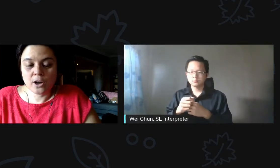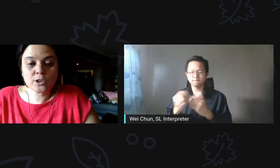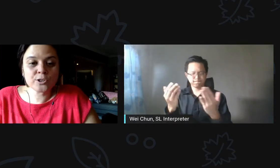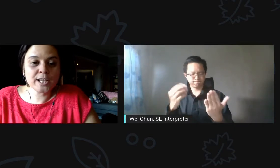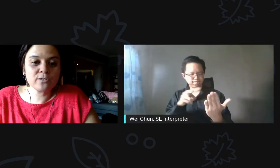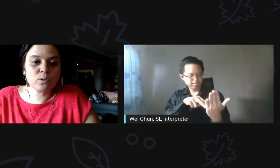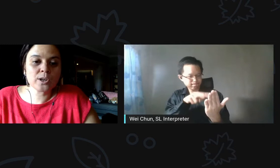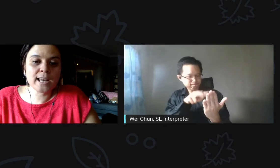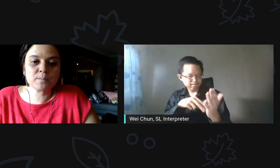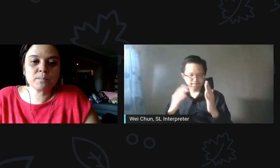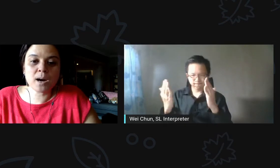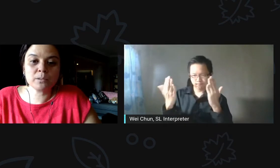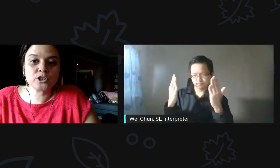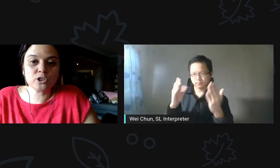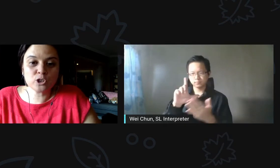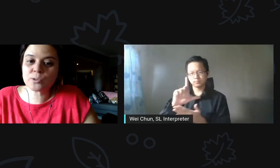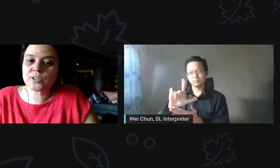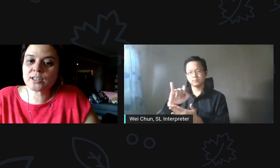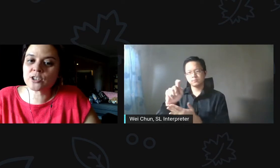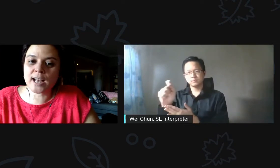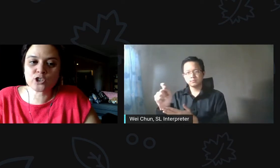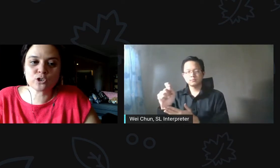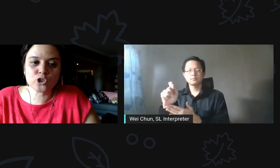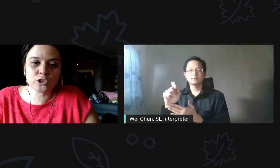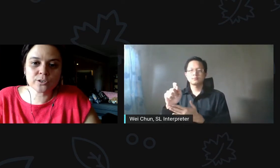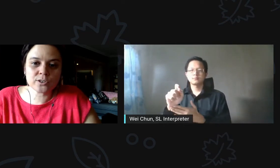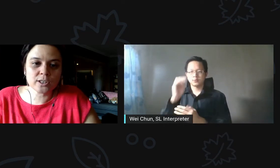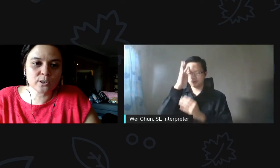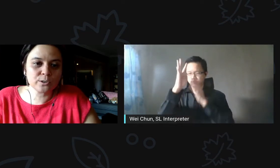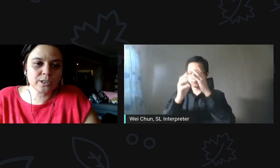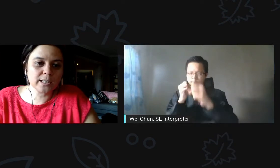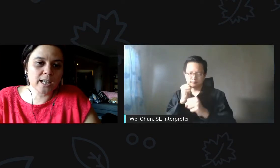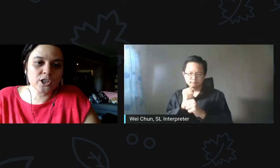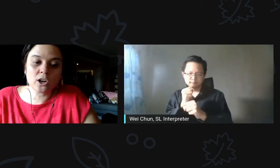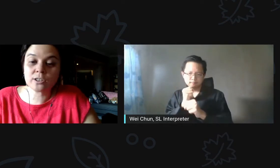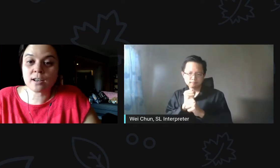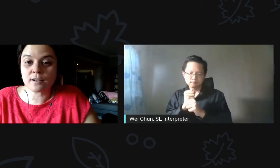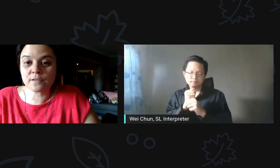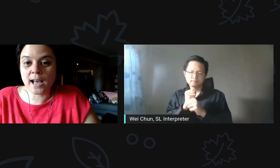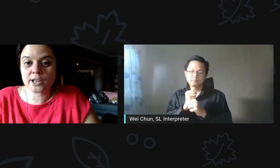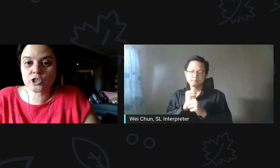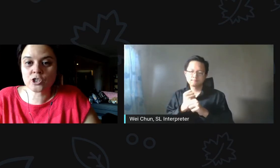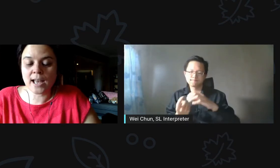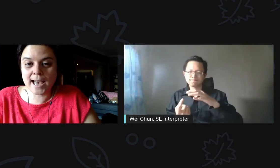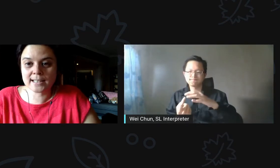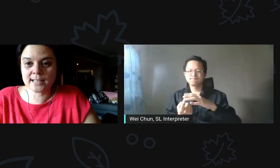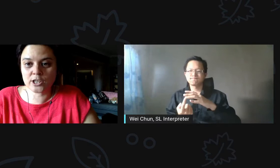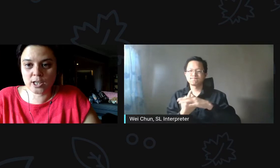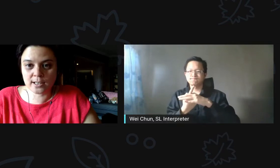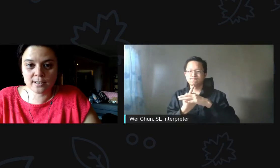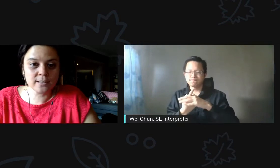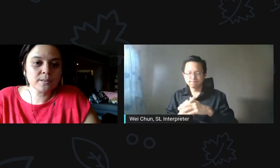Her creative work has been published in numerous international journals including Anon, Flash and Agenda.